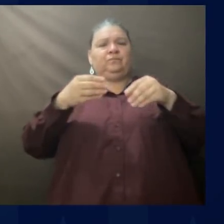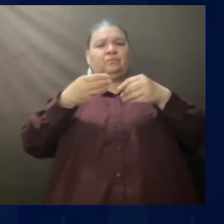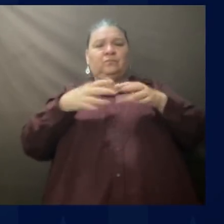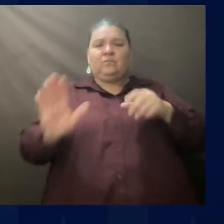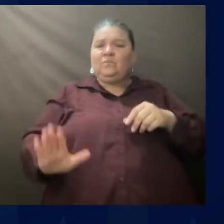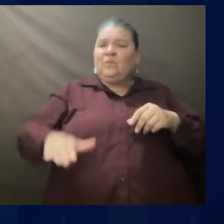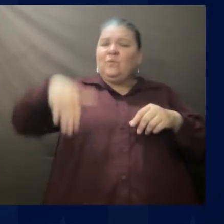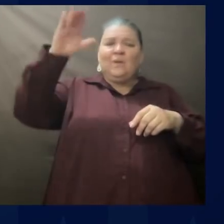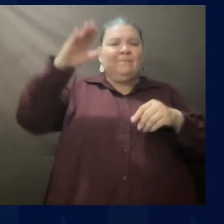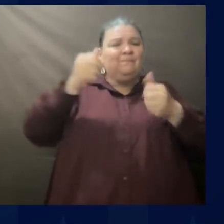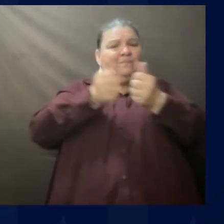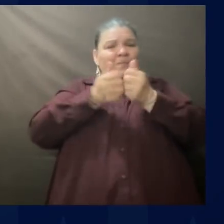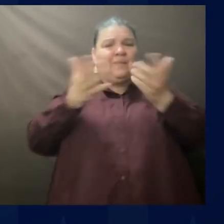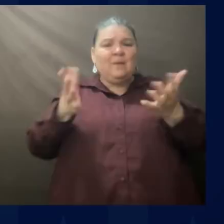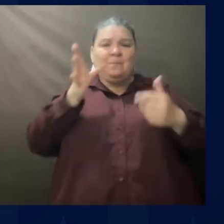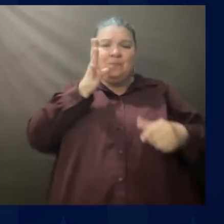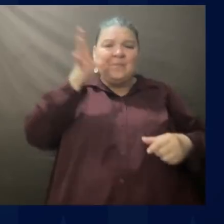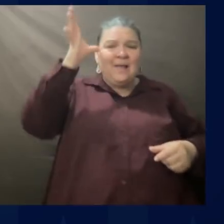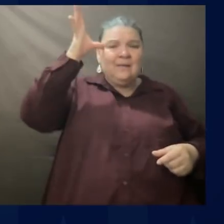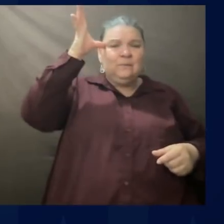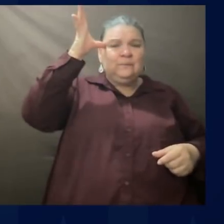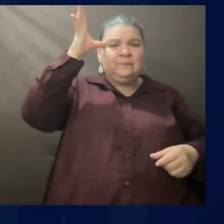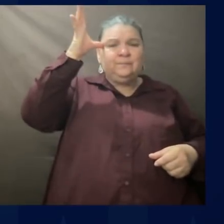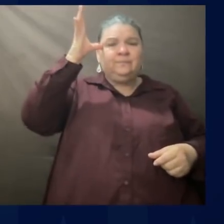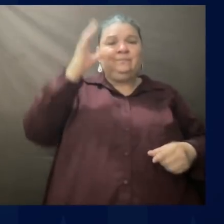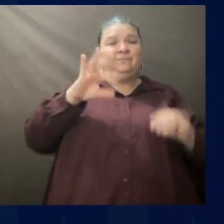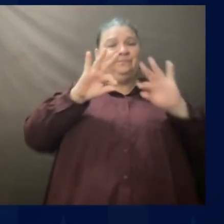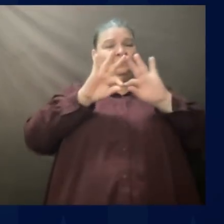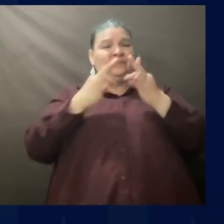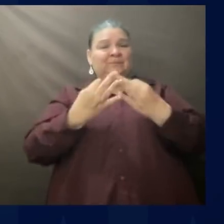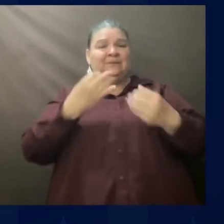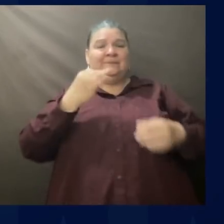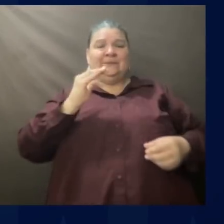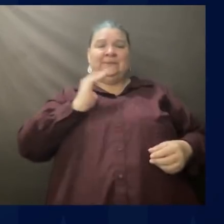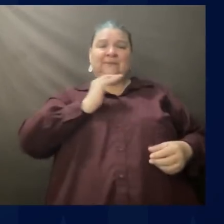For the families of our fallen, every day is Memorial Day.